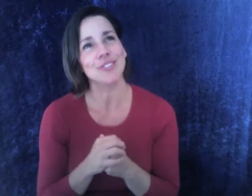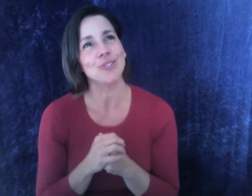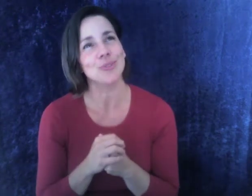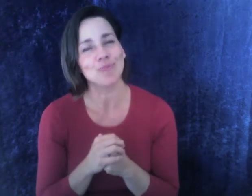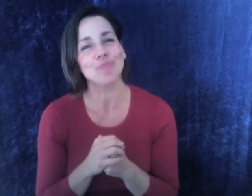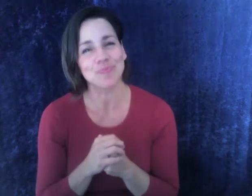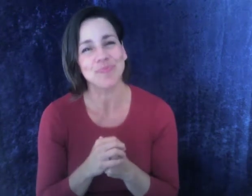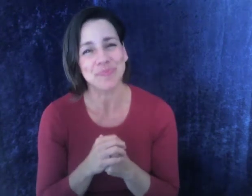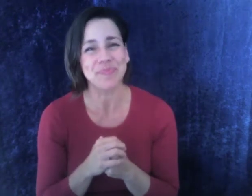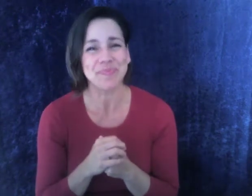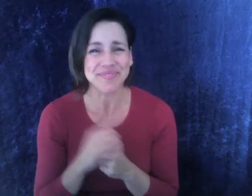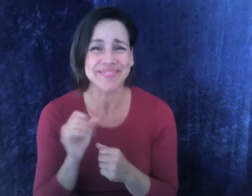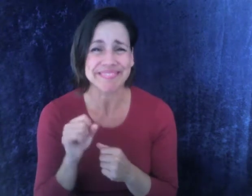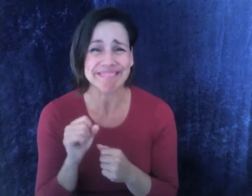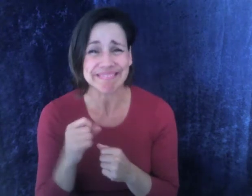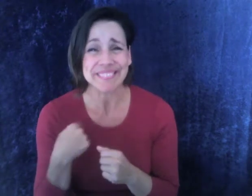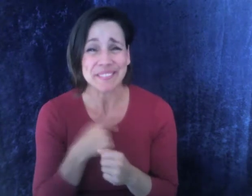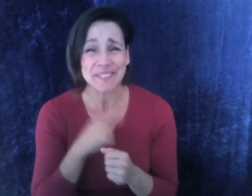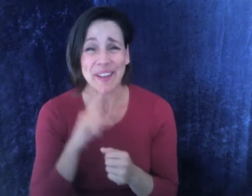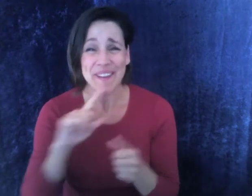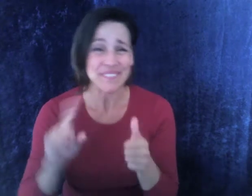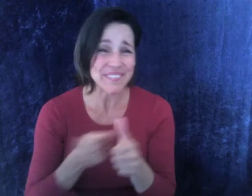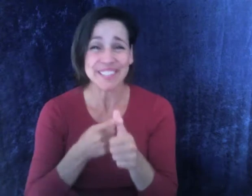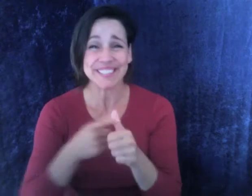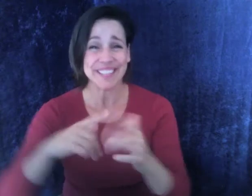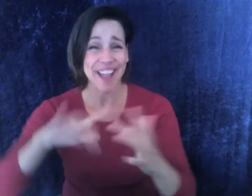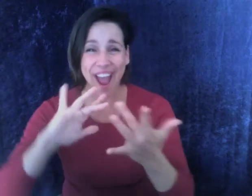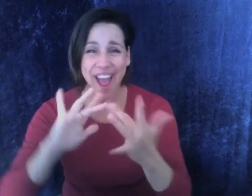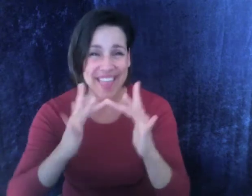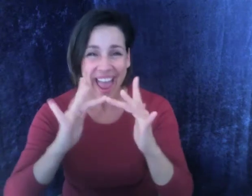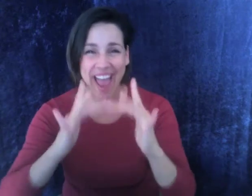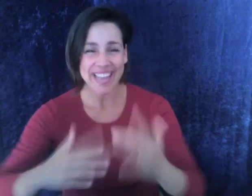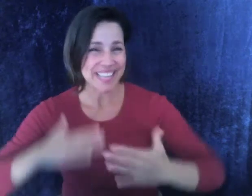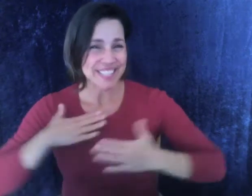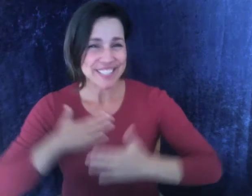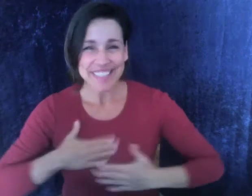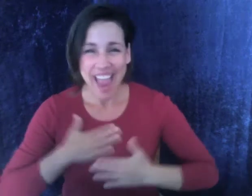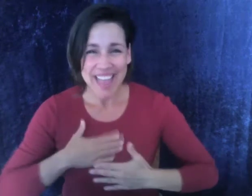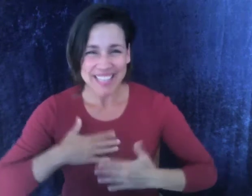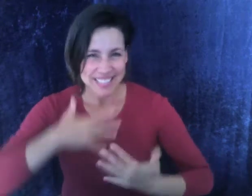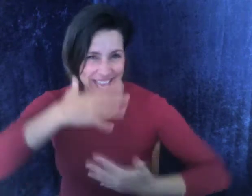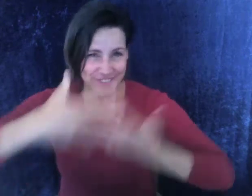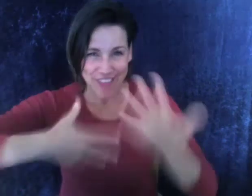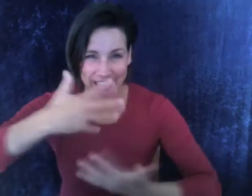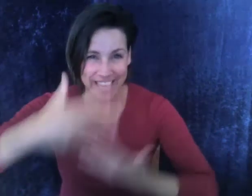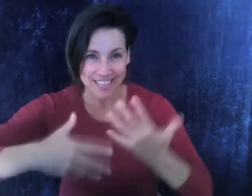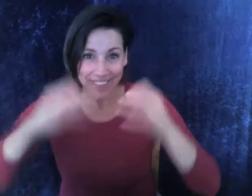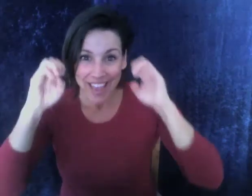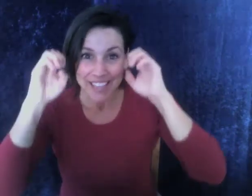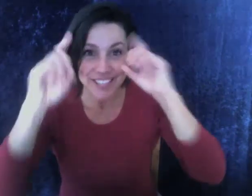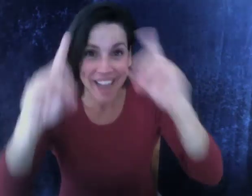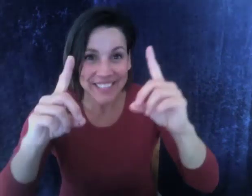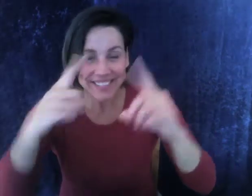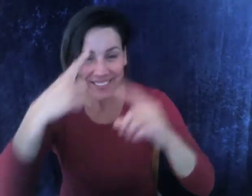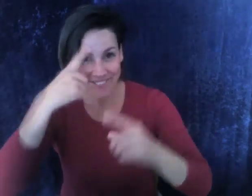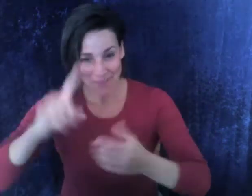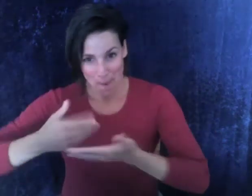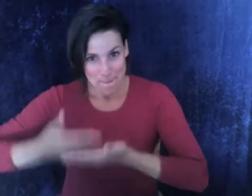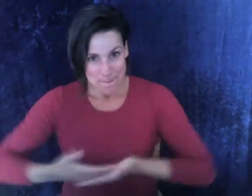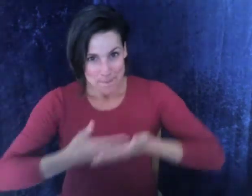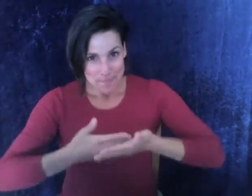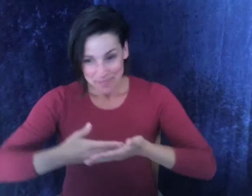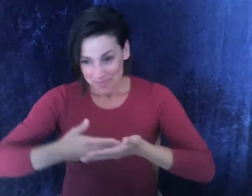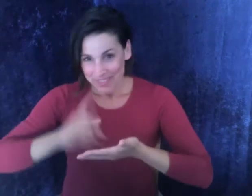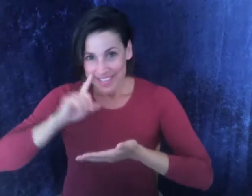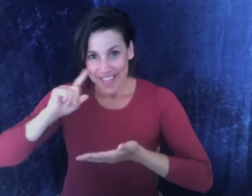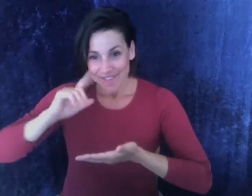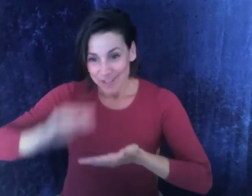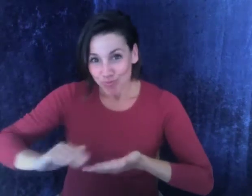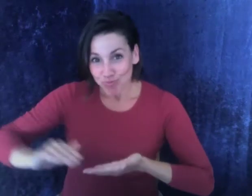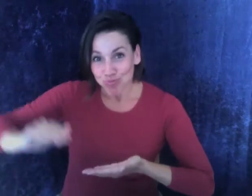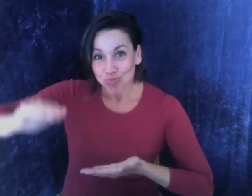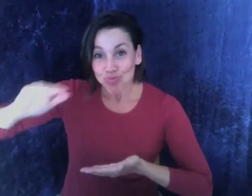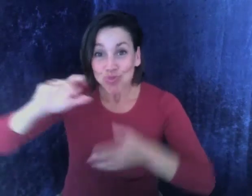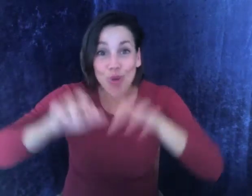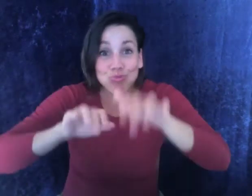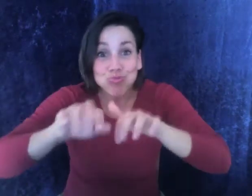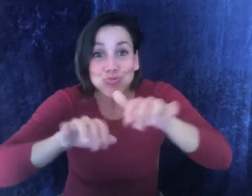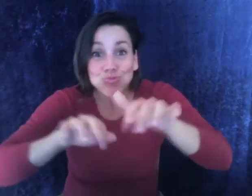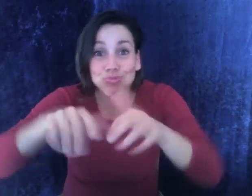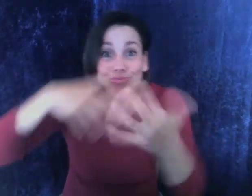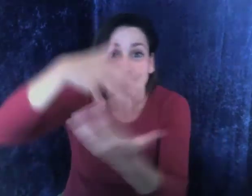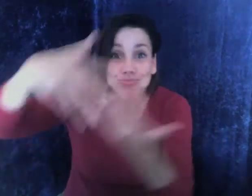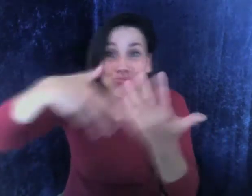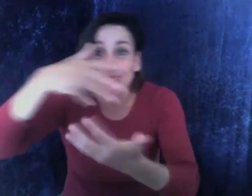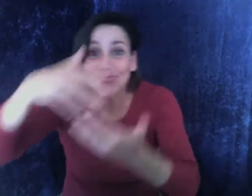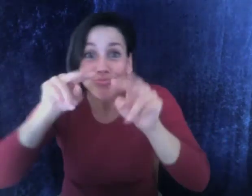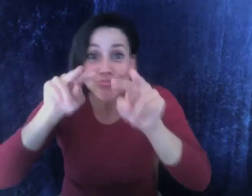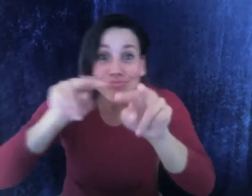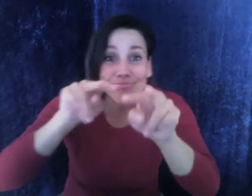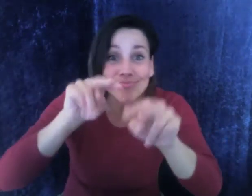So, yes we are the first entertaining, interactive, and educational online service for Deaf infants and toddlers.